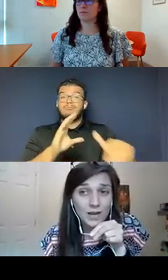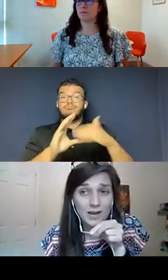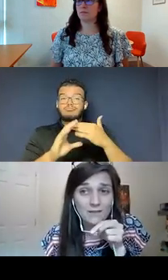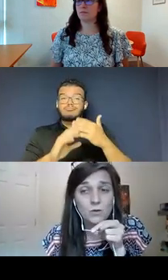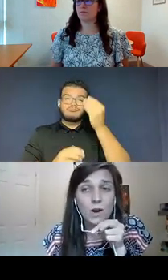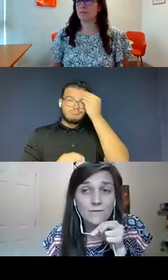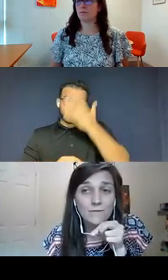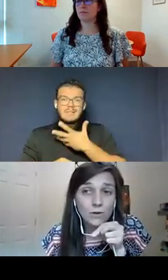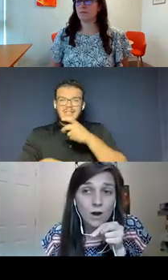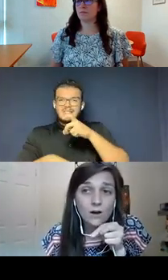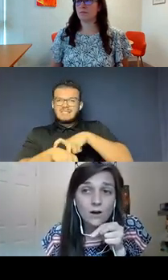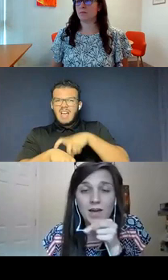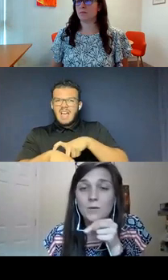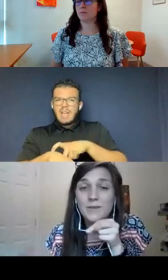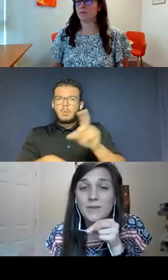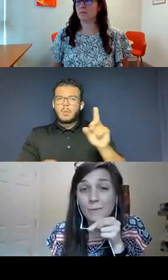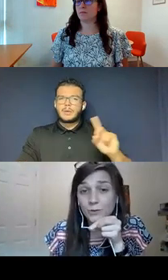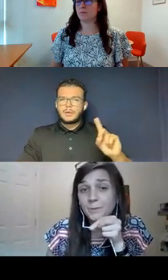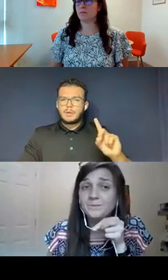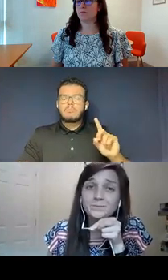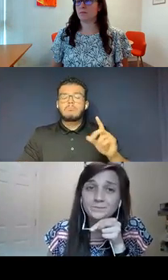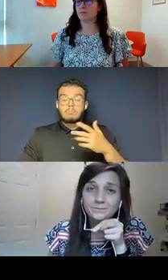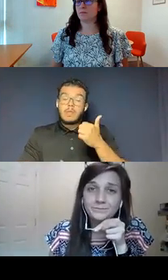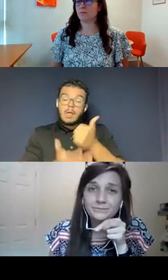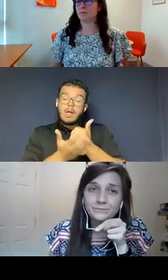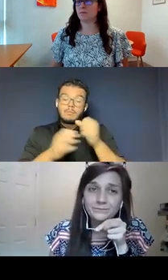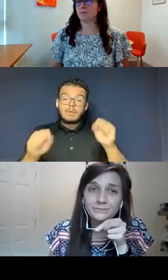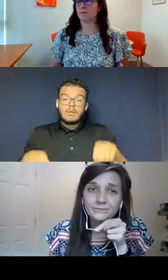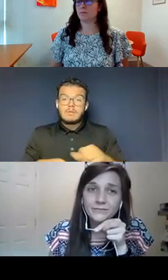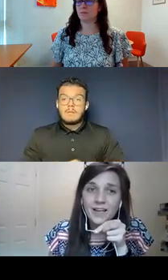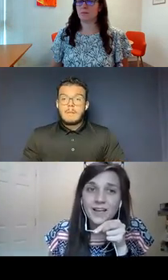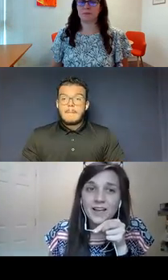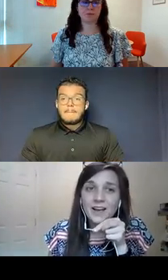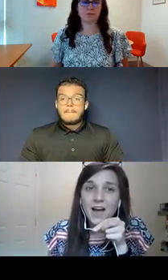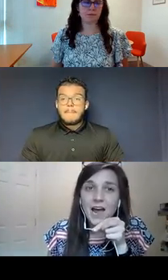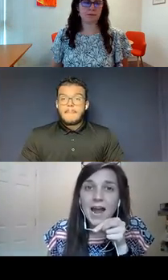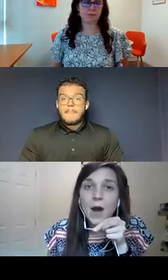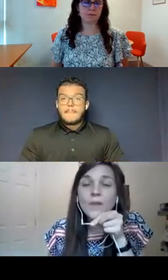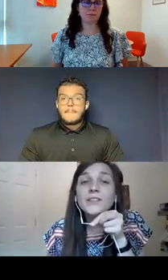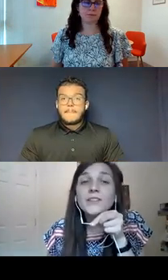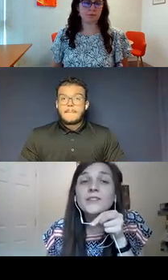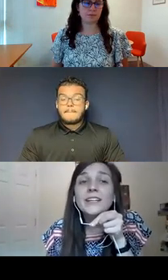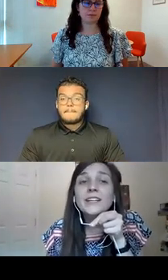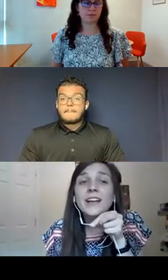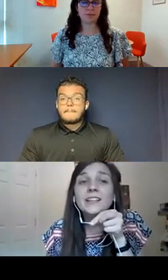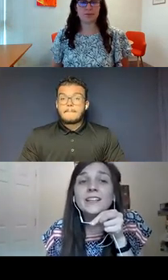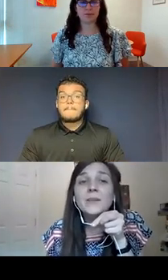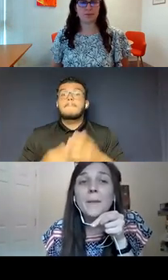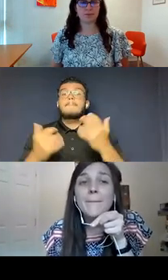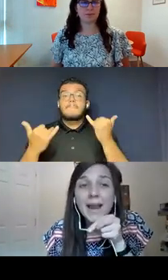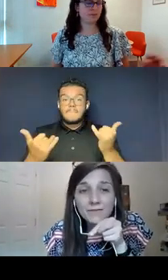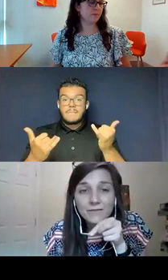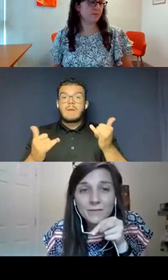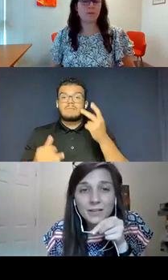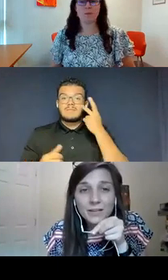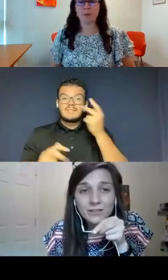and if you want a phone call, that would be helpful too. Now on the screen is my information